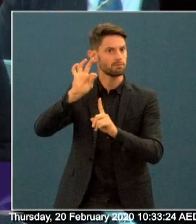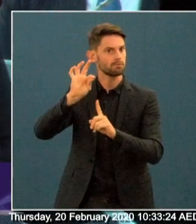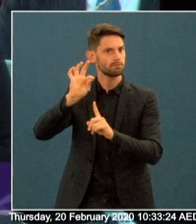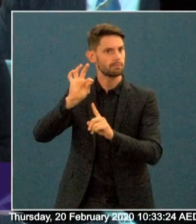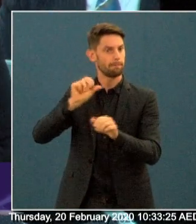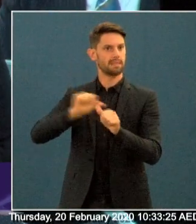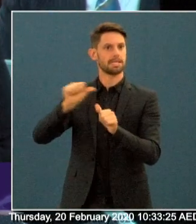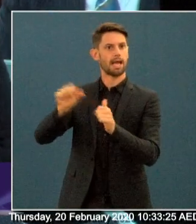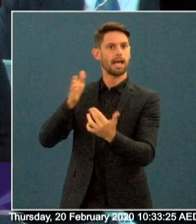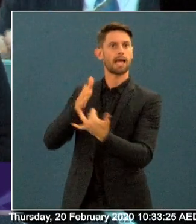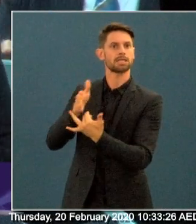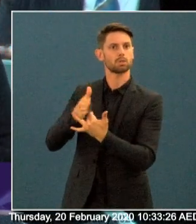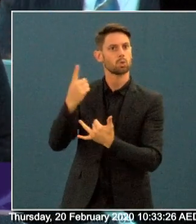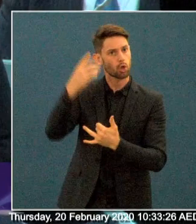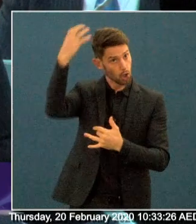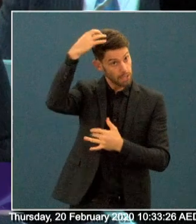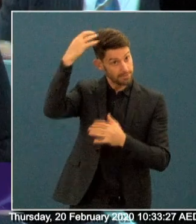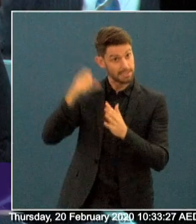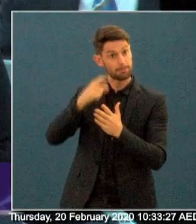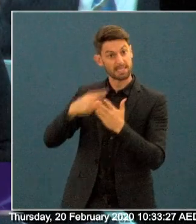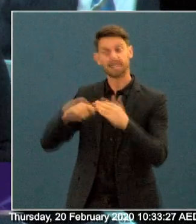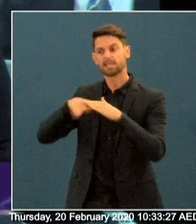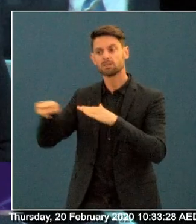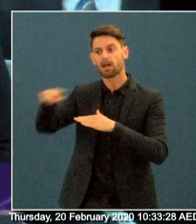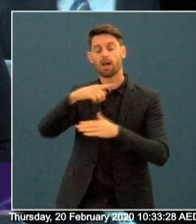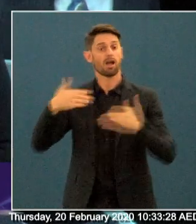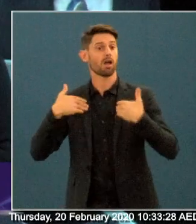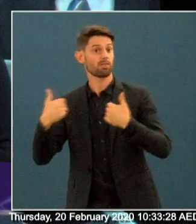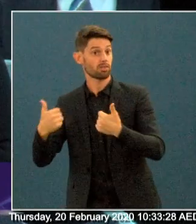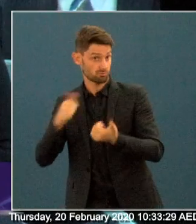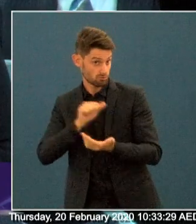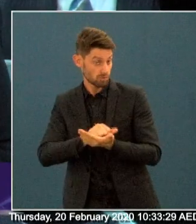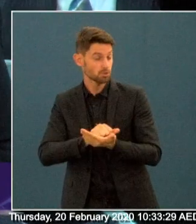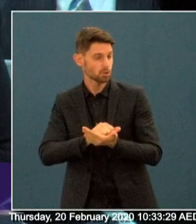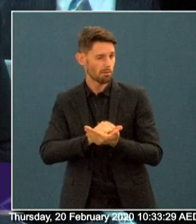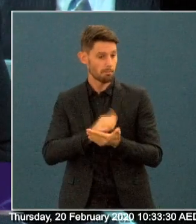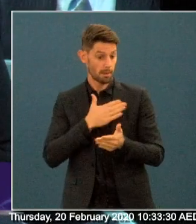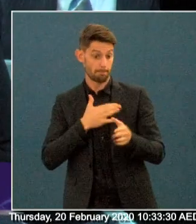So I thought what we might do, after covering your qualifications, is to work through your statement